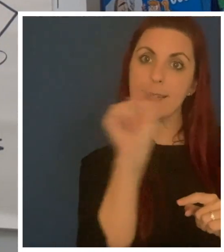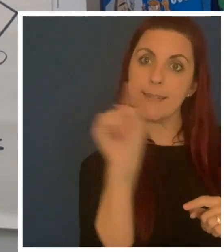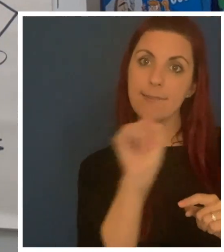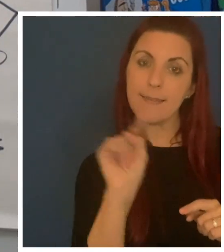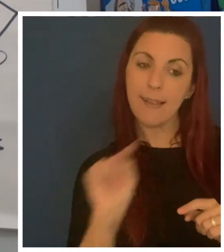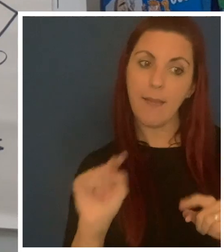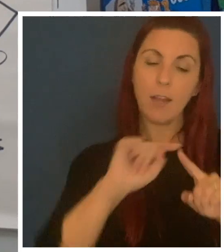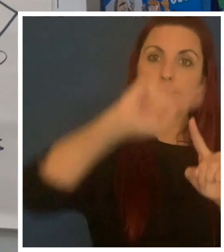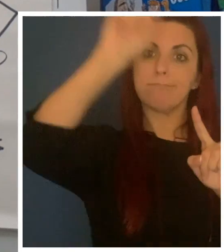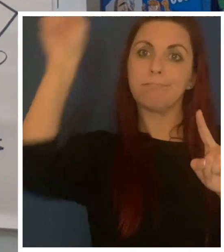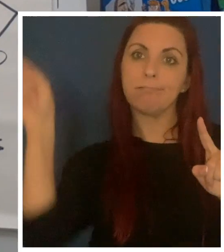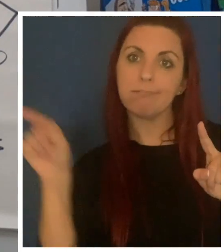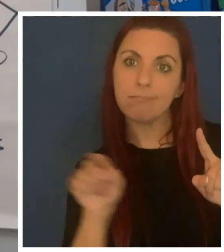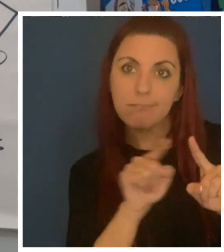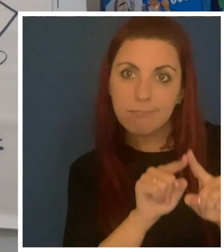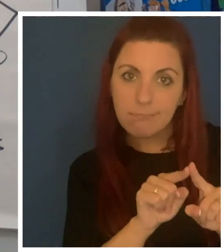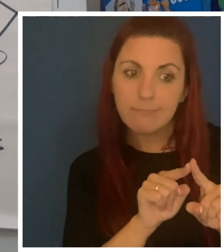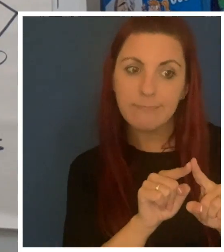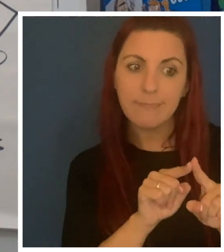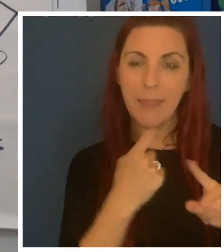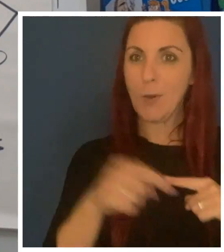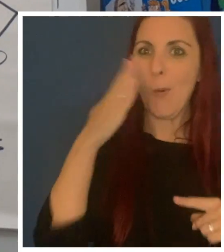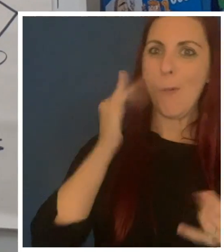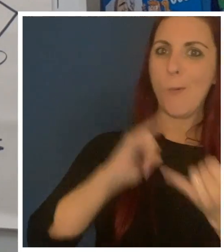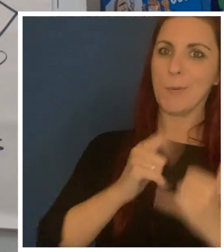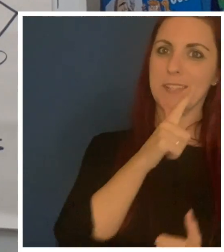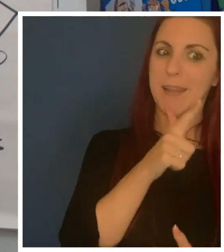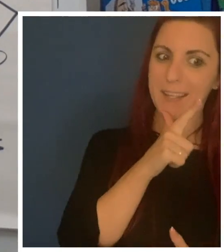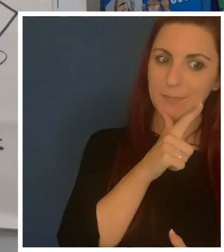the person is speaking and then you write in the words, so if you want this